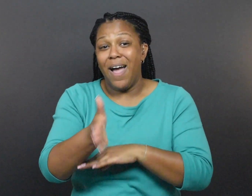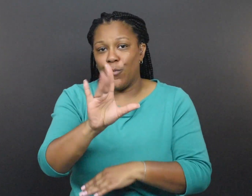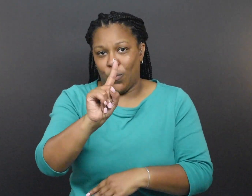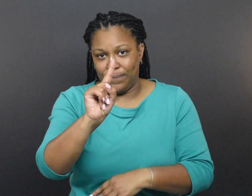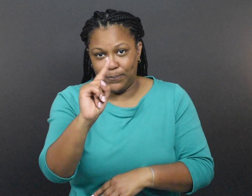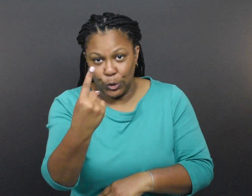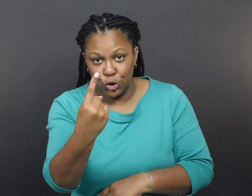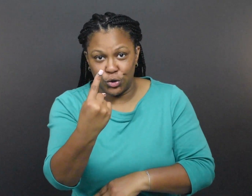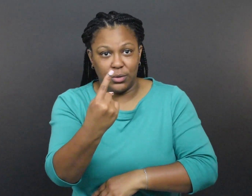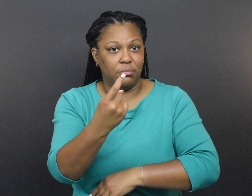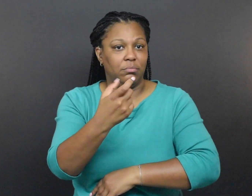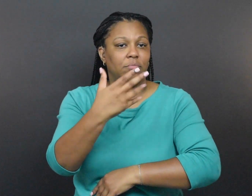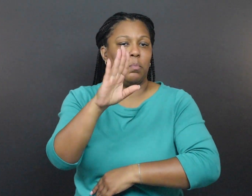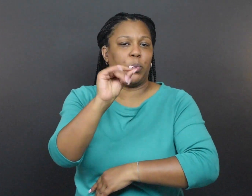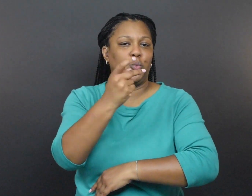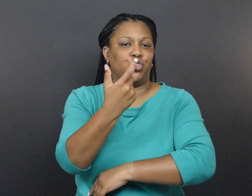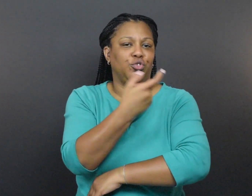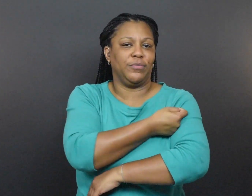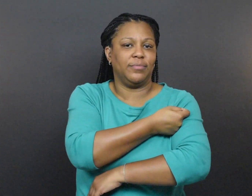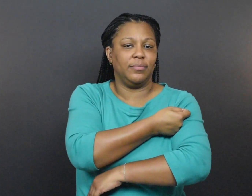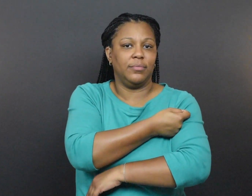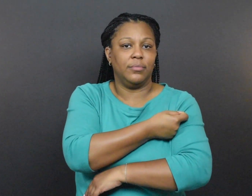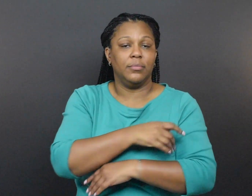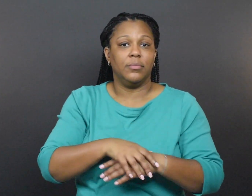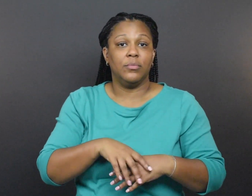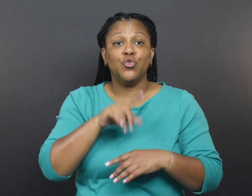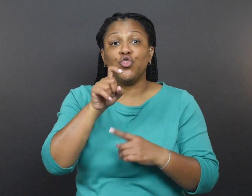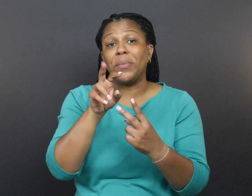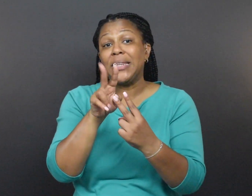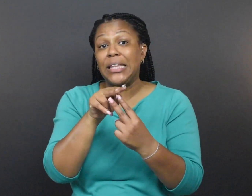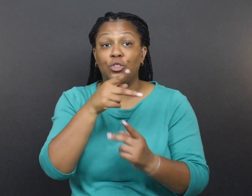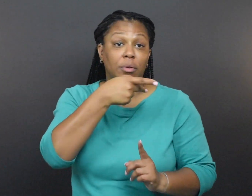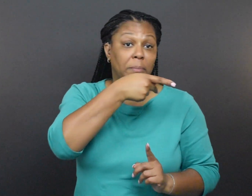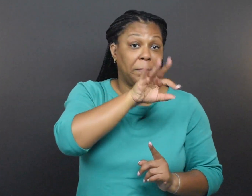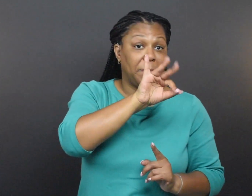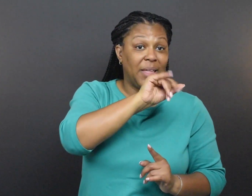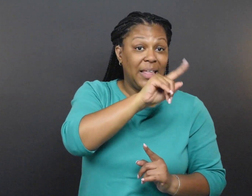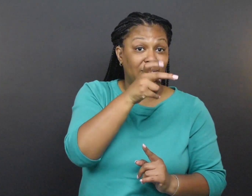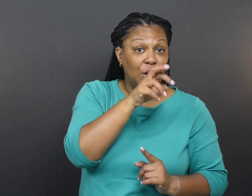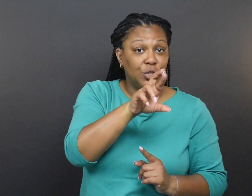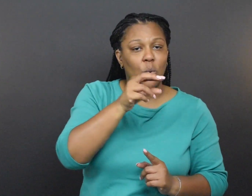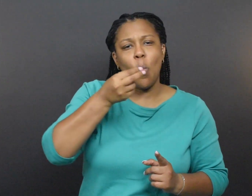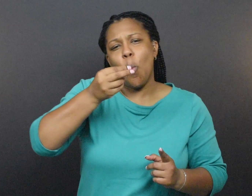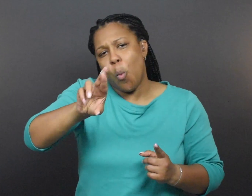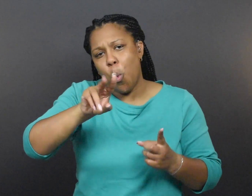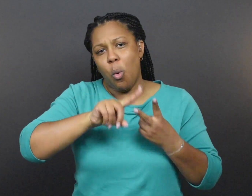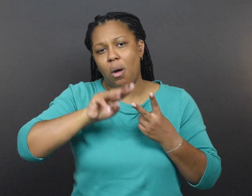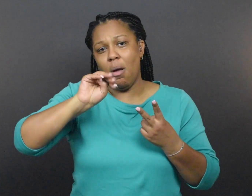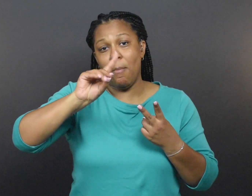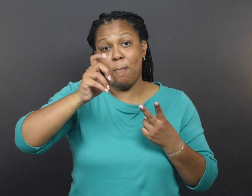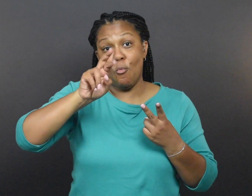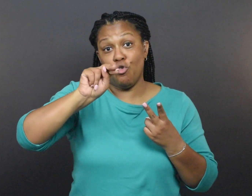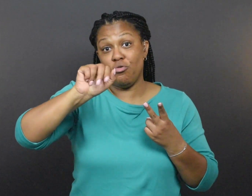the first booster and it should be either the Pfizer or Moderna vaccine.